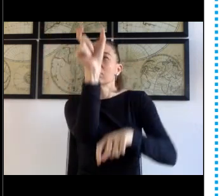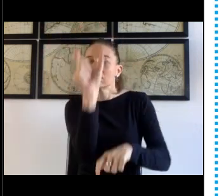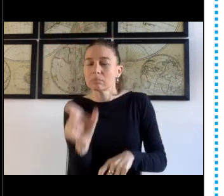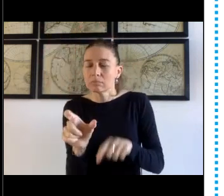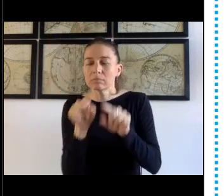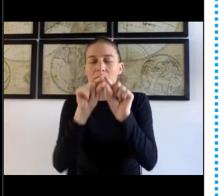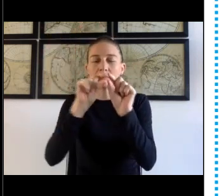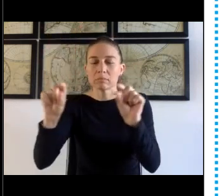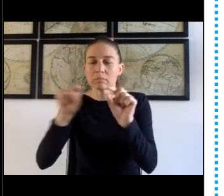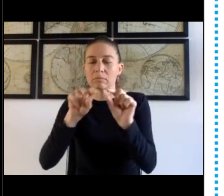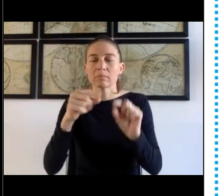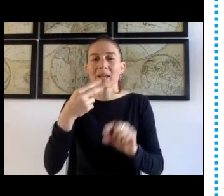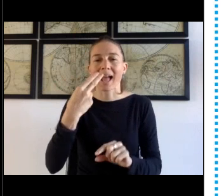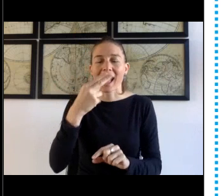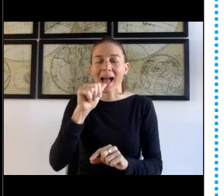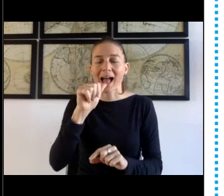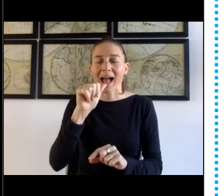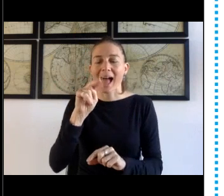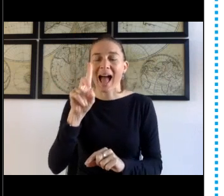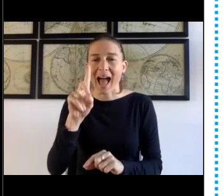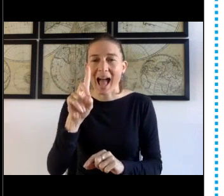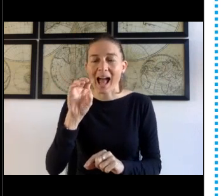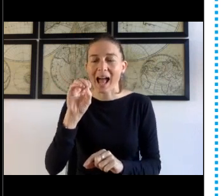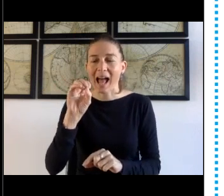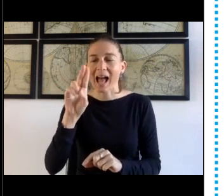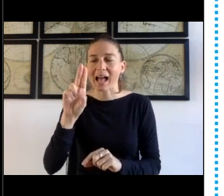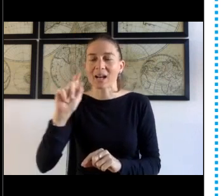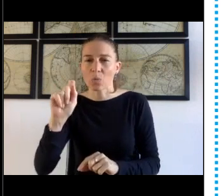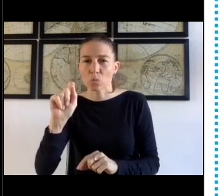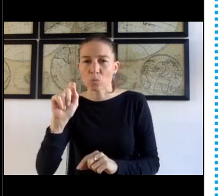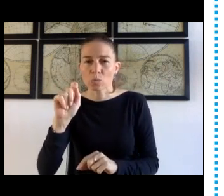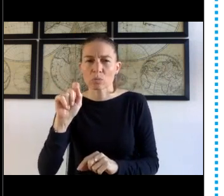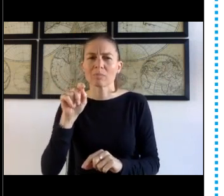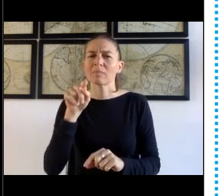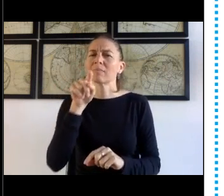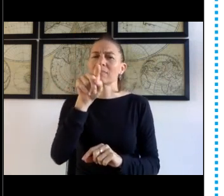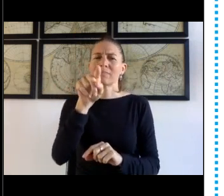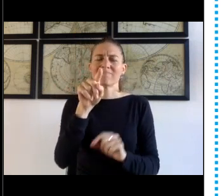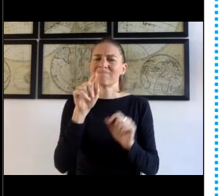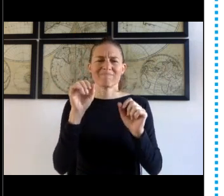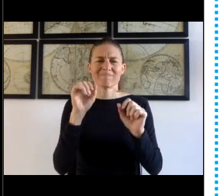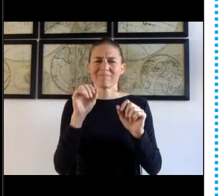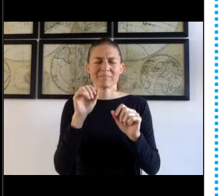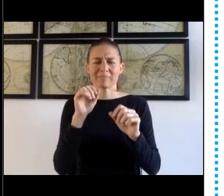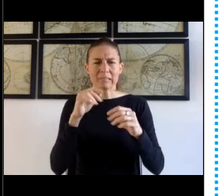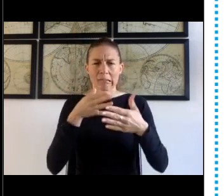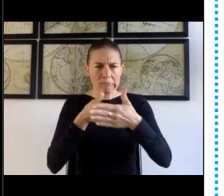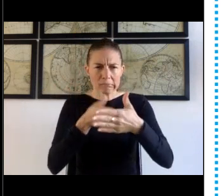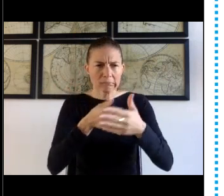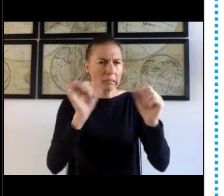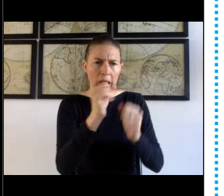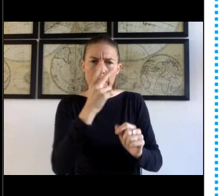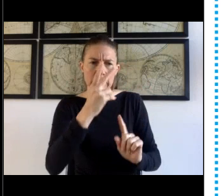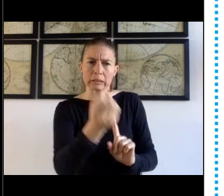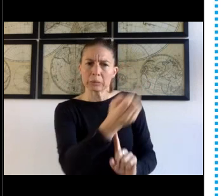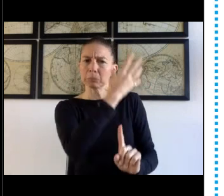You should be able to download it yourself and follow it. During the webinar all participants will remain muted